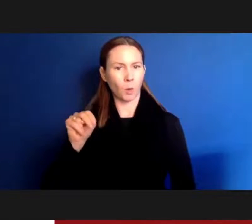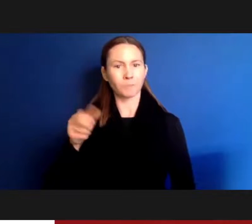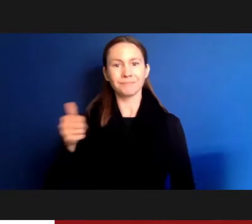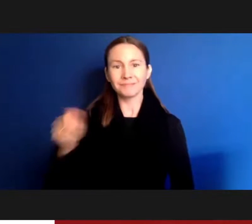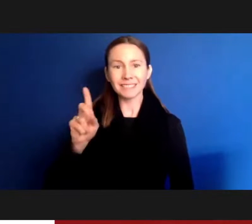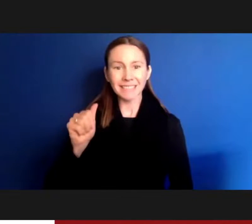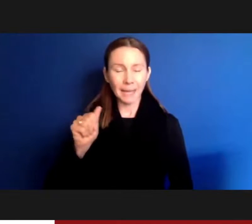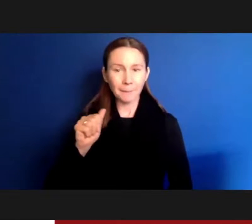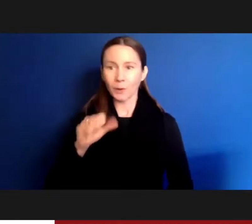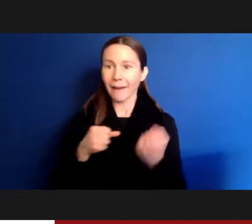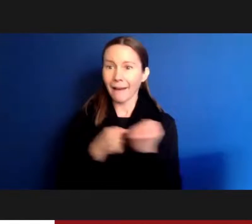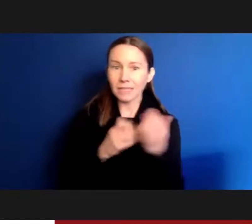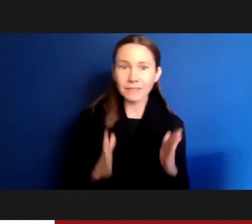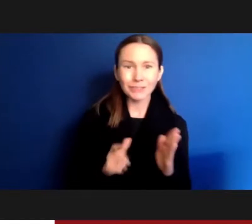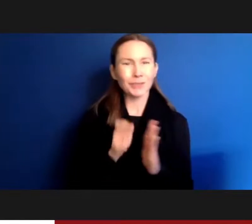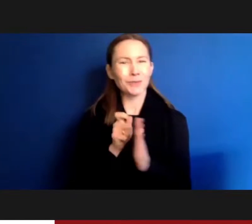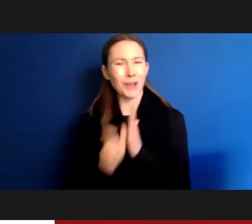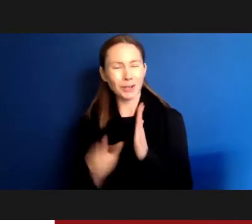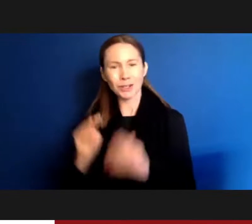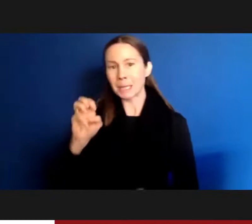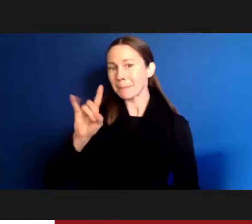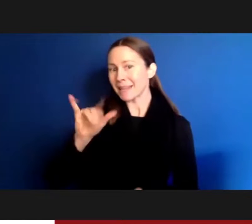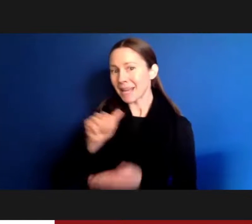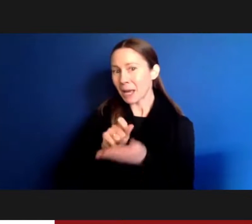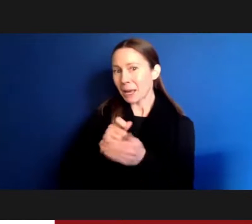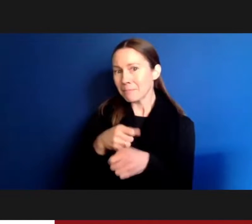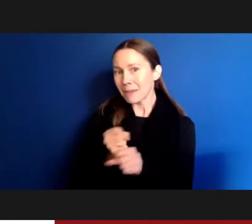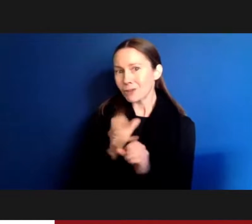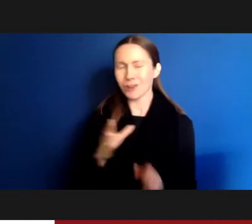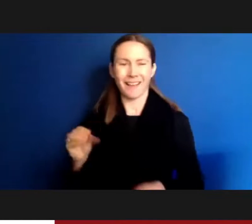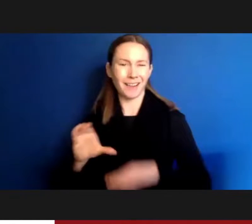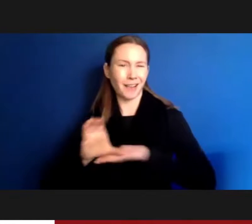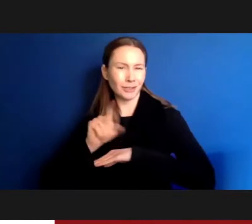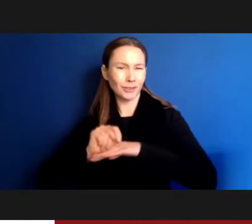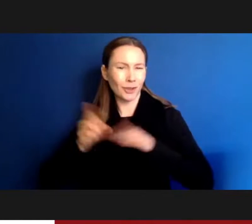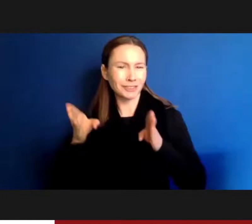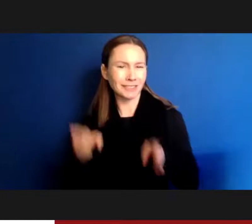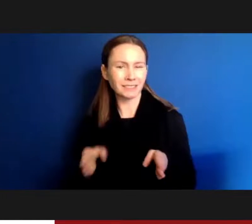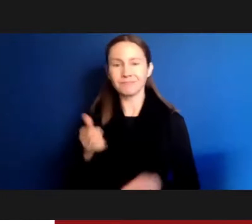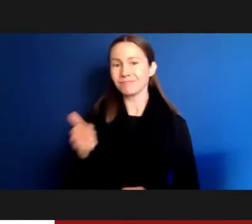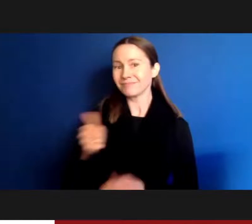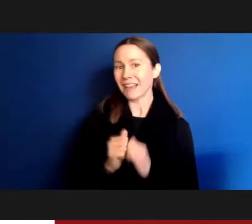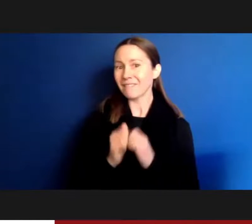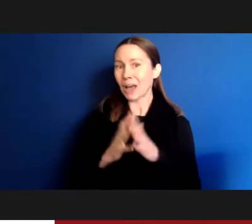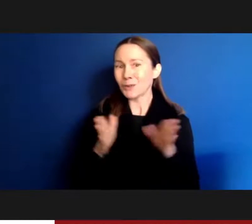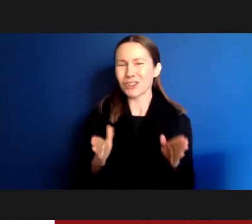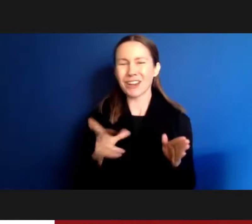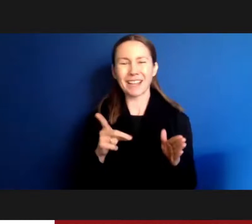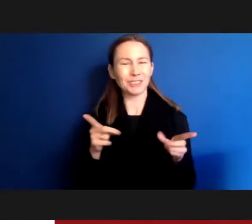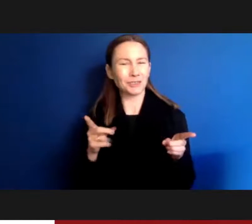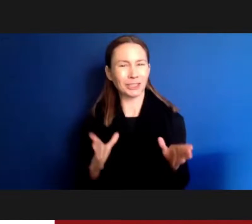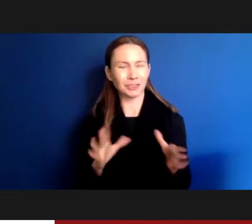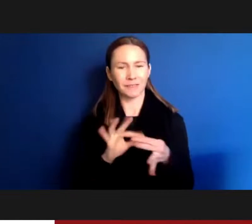writer, media maker, and consultant. She is the Founder and Director of the Disability Visibility